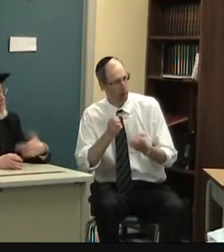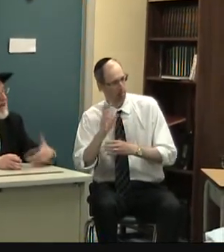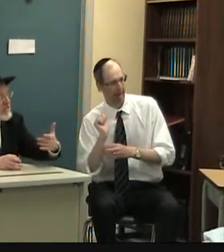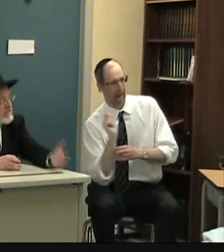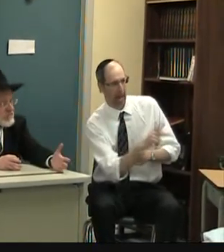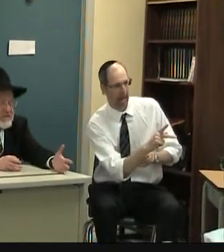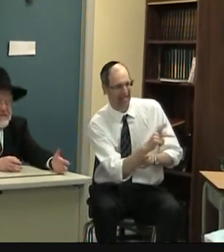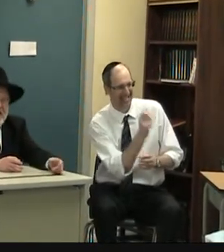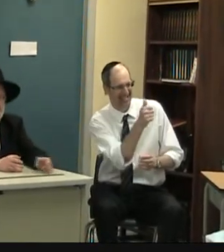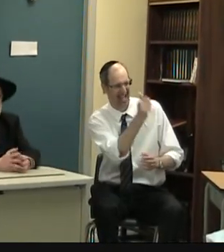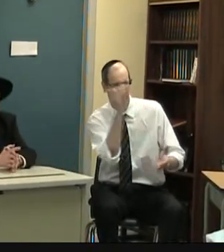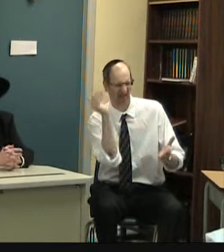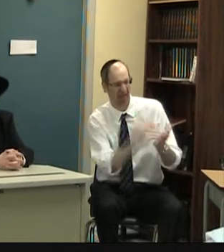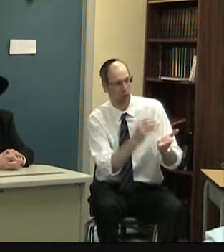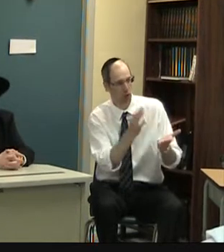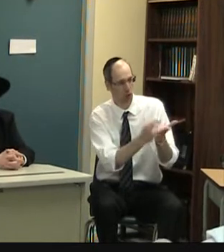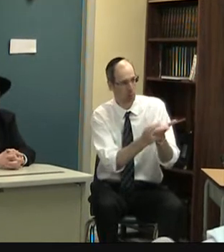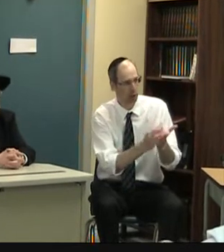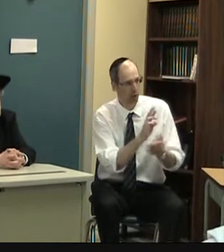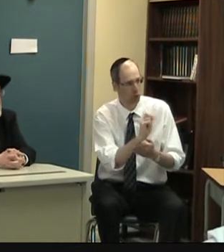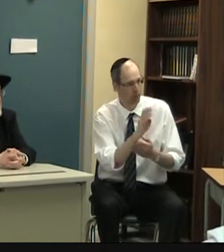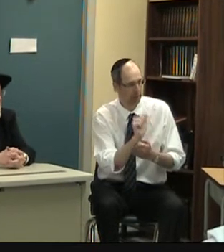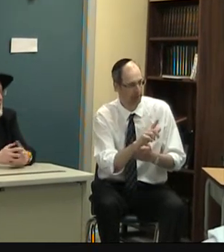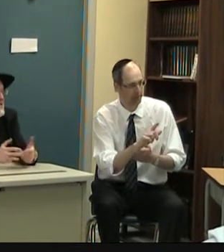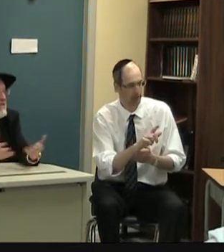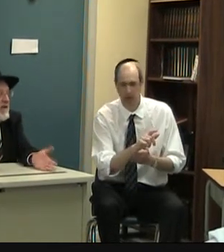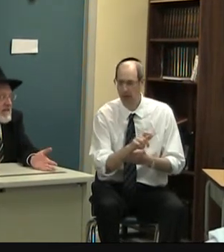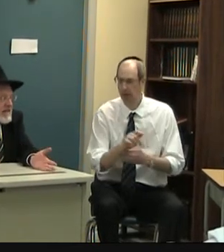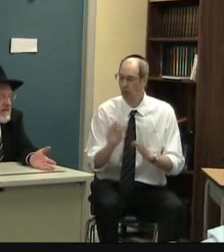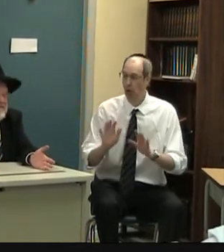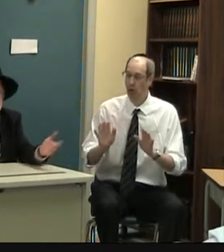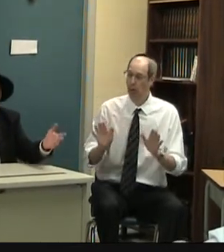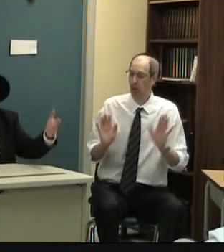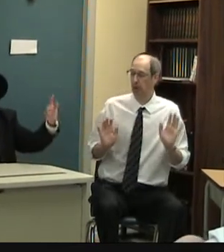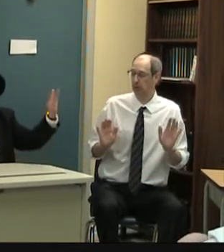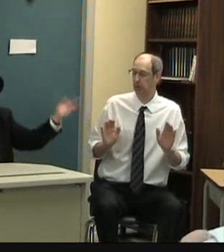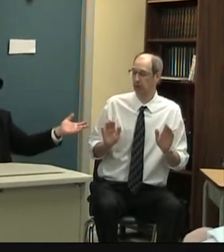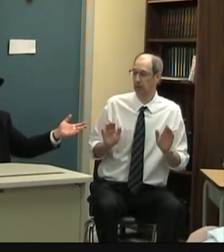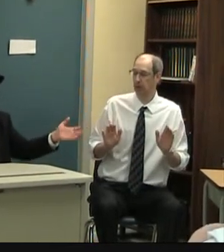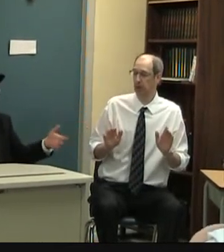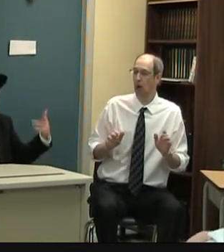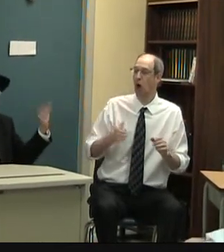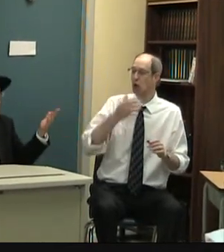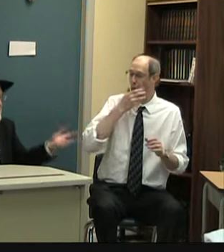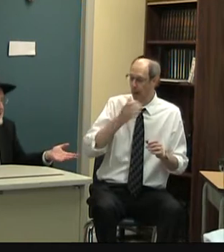thousand rubles and The custard said i don't want you to do anything the revengers told me to invest i made an investment